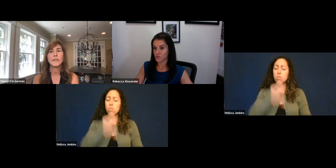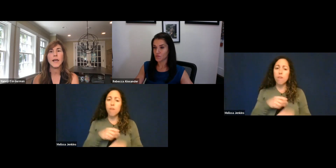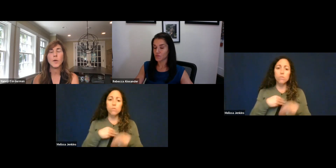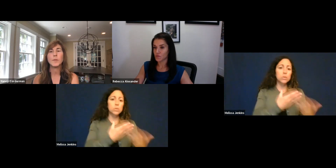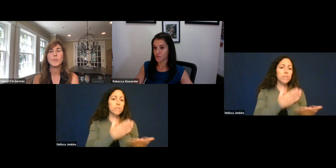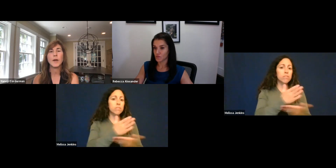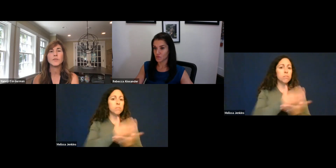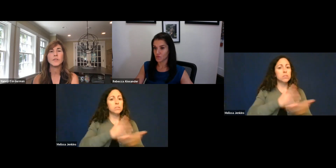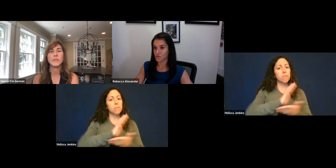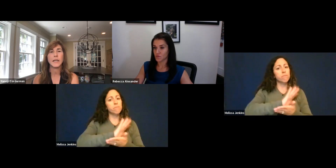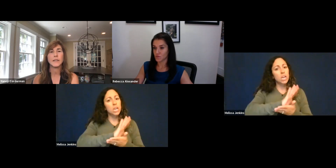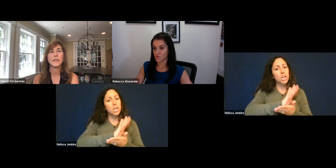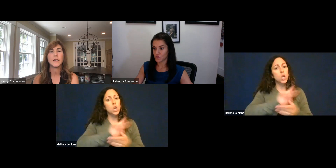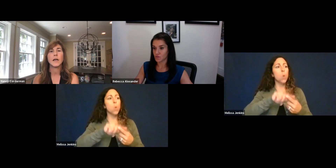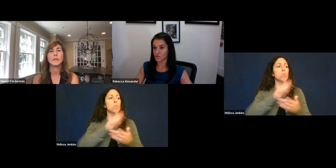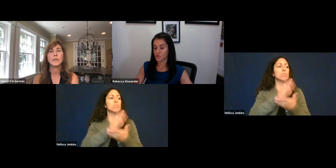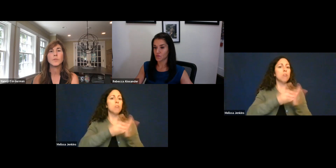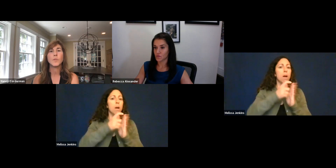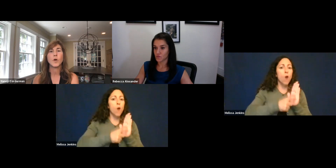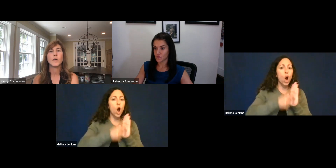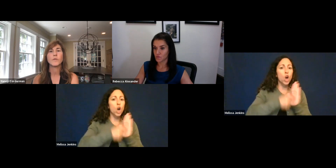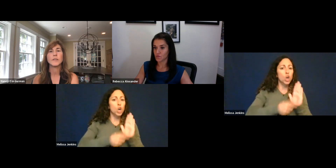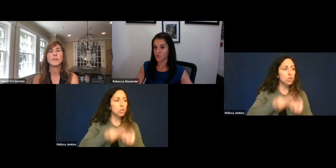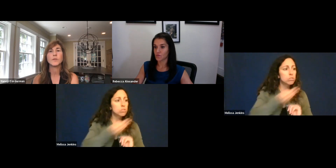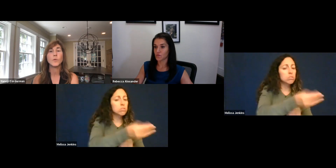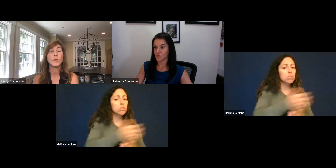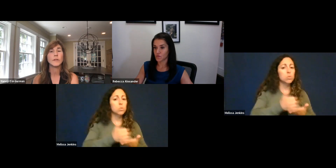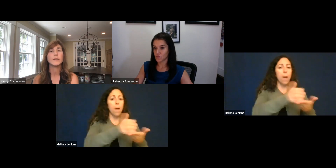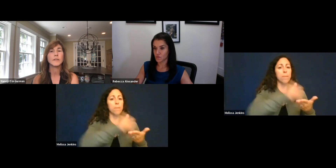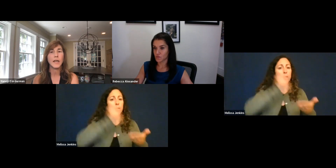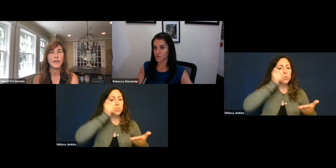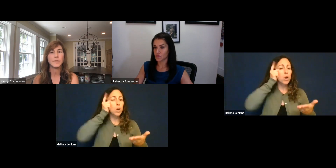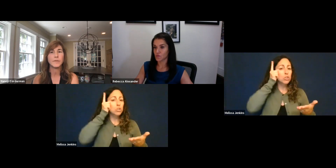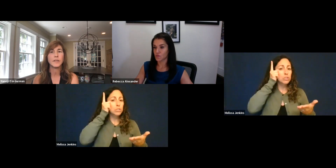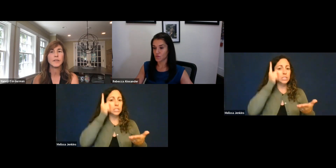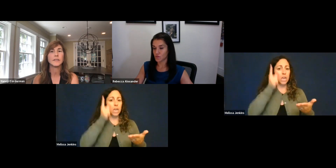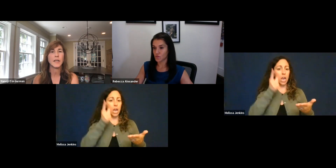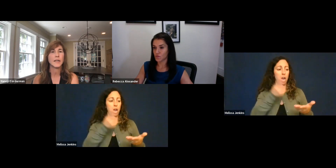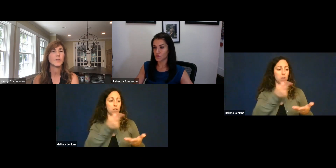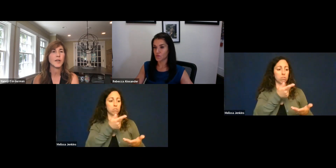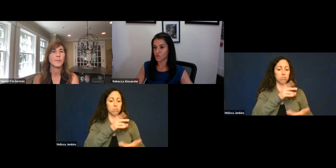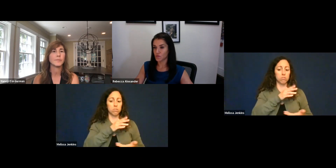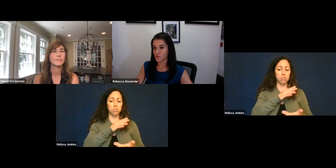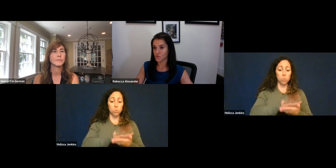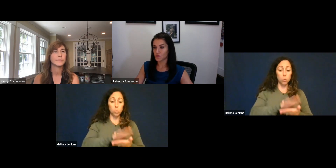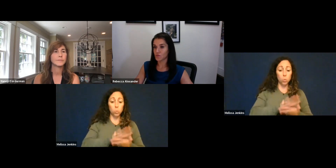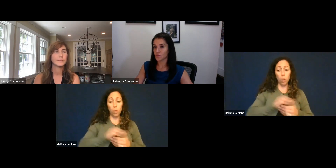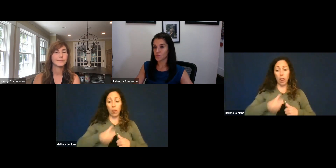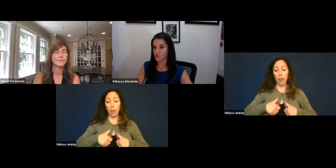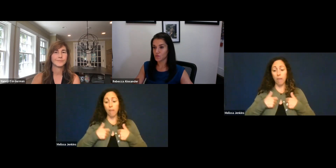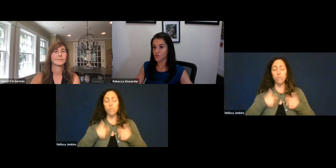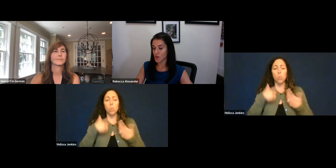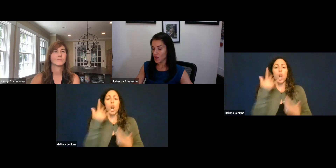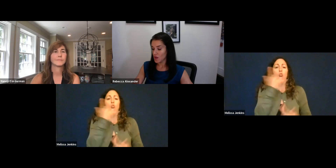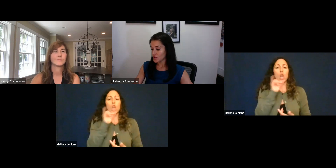to help them understand a little more of what school and life is like for him.